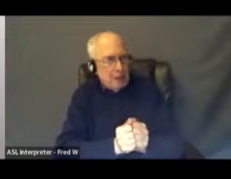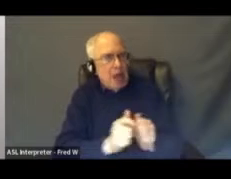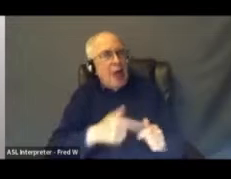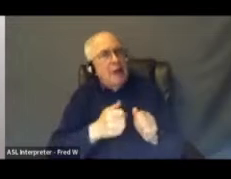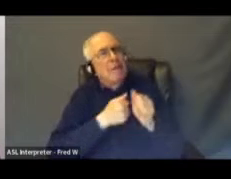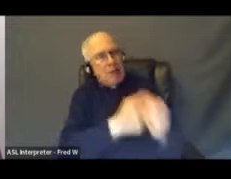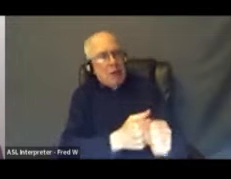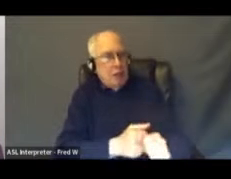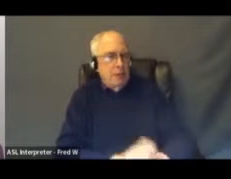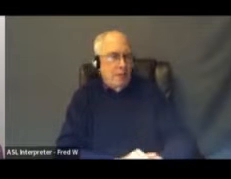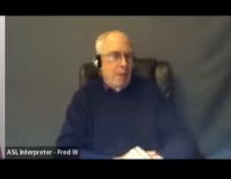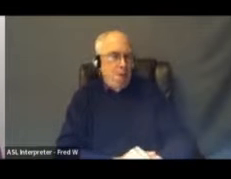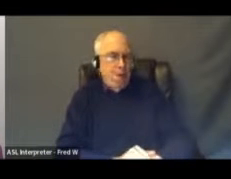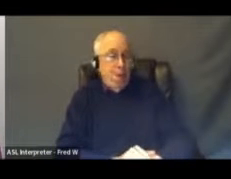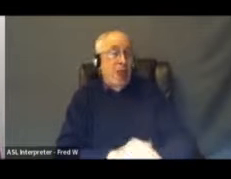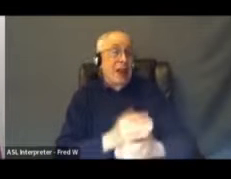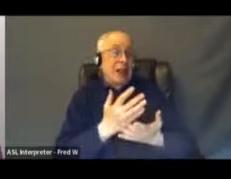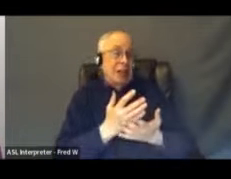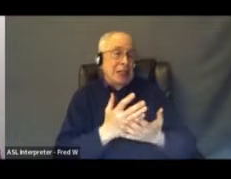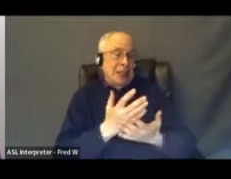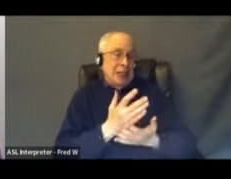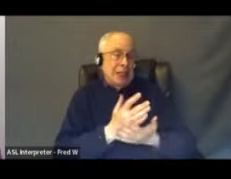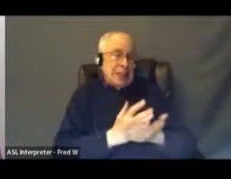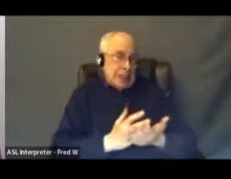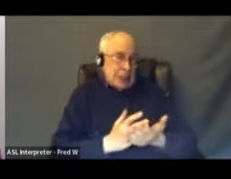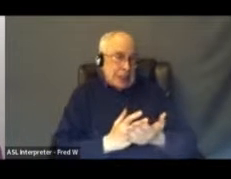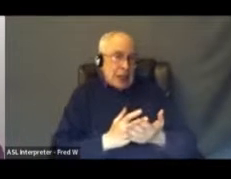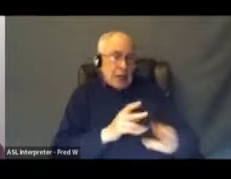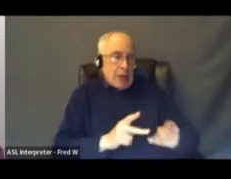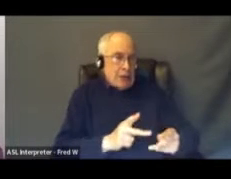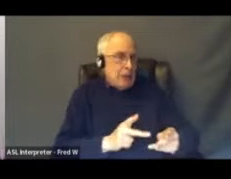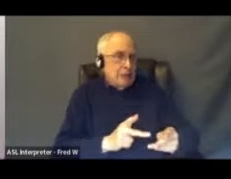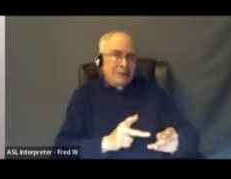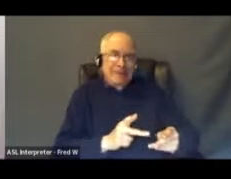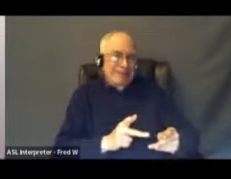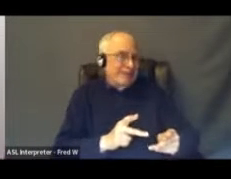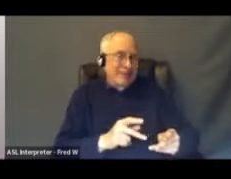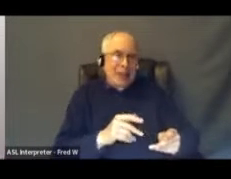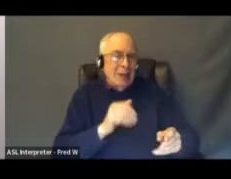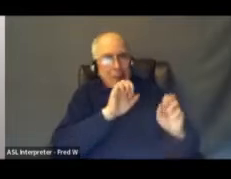Unfortunately, some survivors are not looking at releasing back into the community sooner, maybe that's because they have a